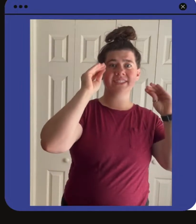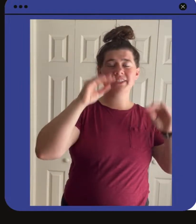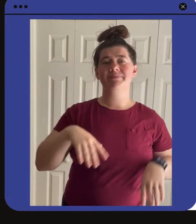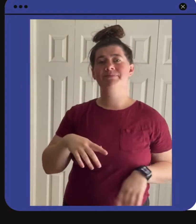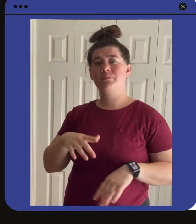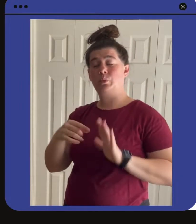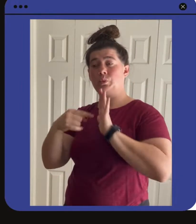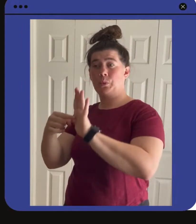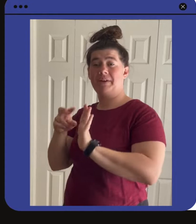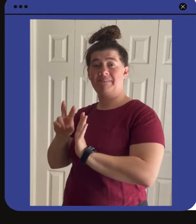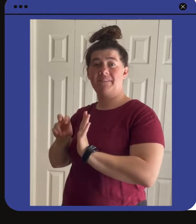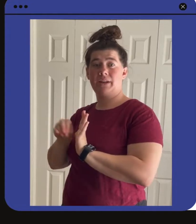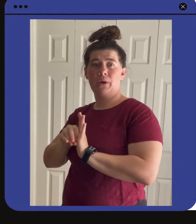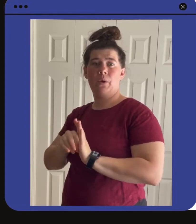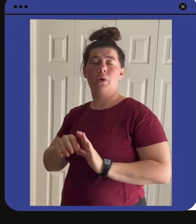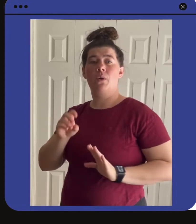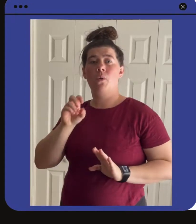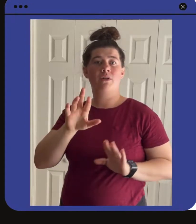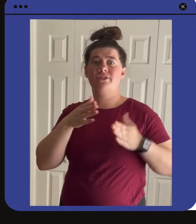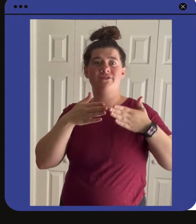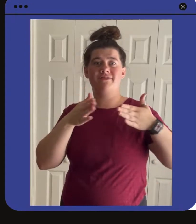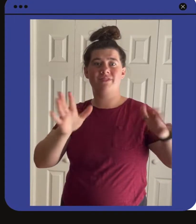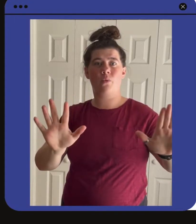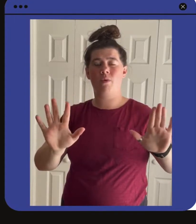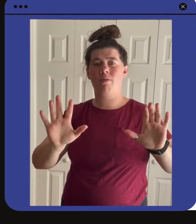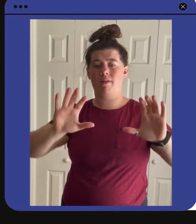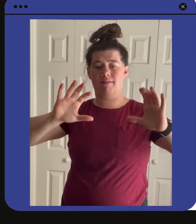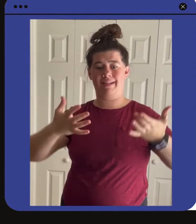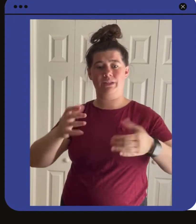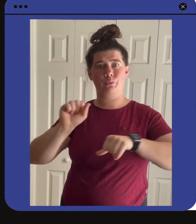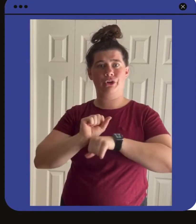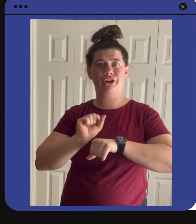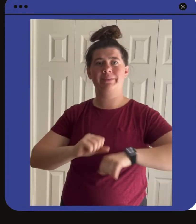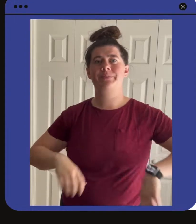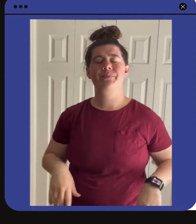you're presenting teaching showing a video or just general class work